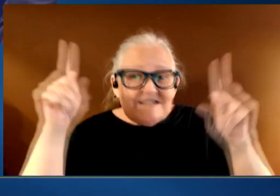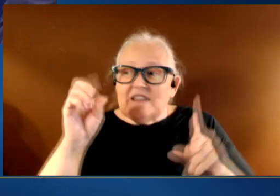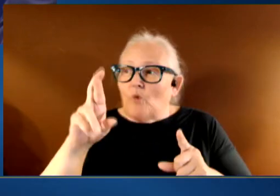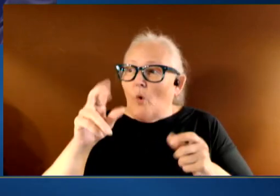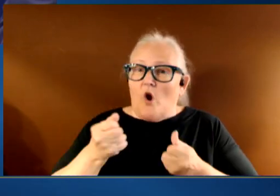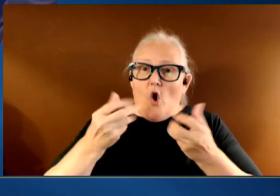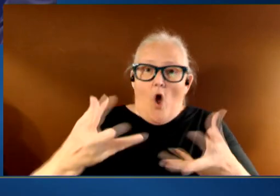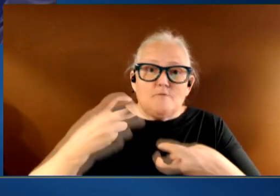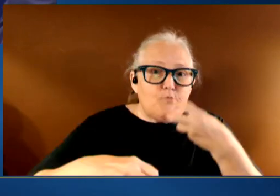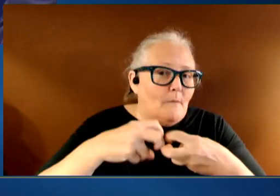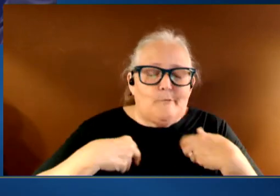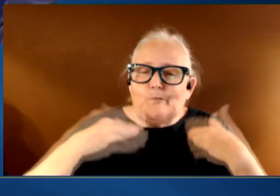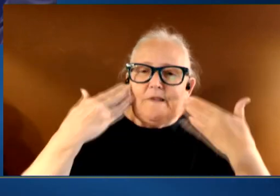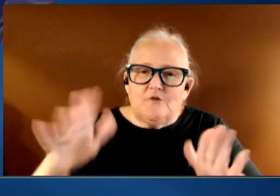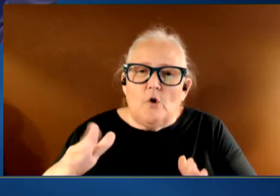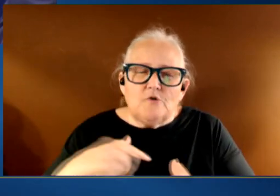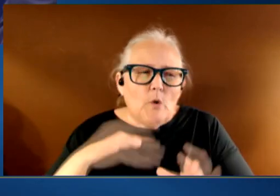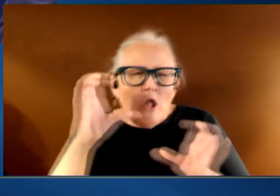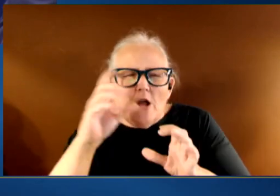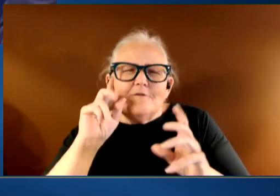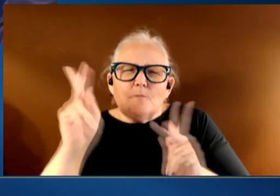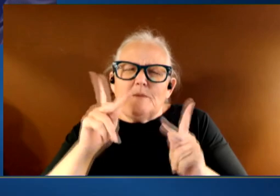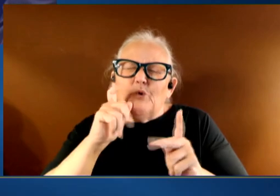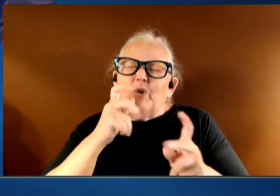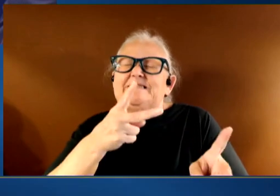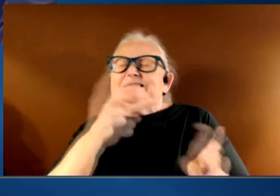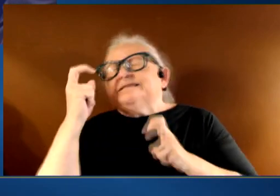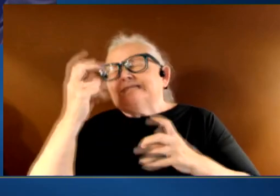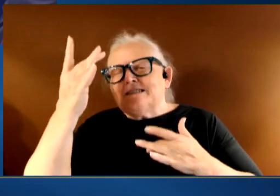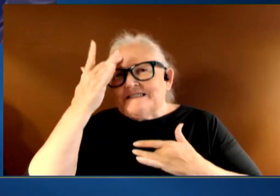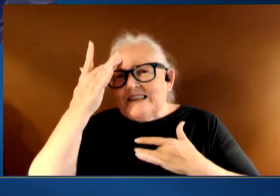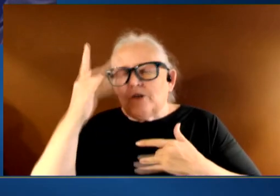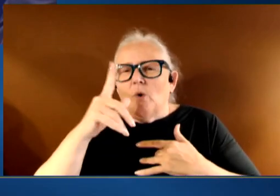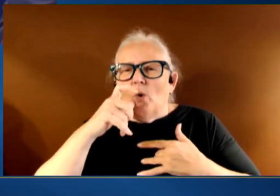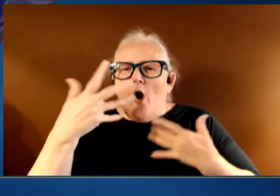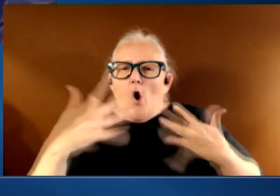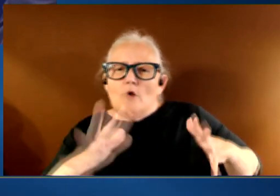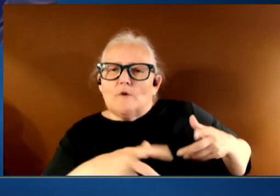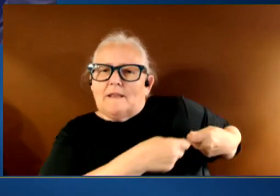were really sick, patients on dialysis, patients with cirrhosis and heart failure, and pulmonary